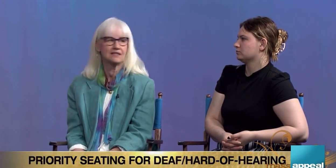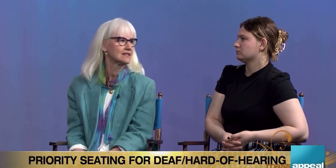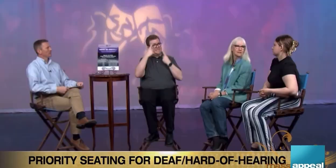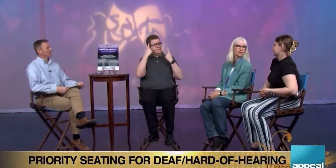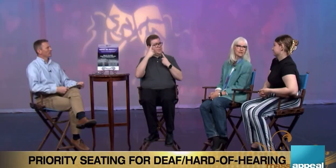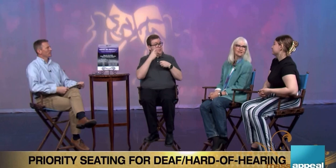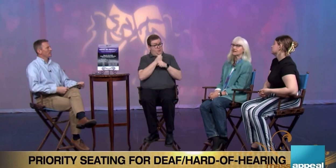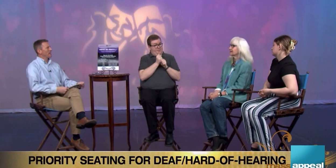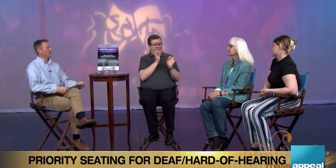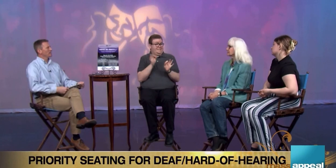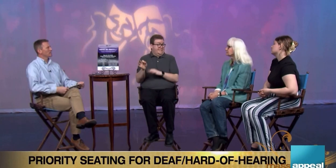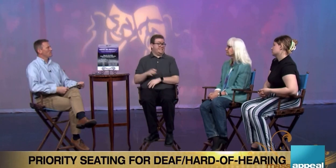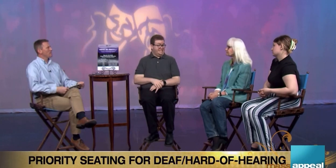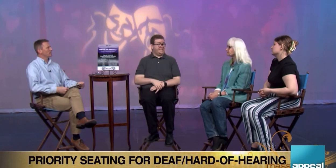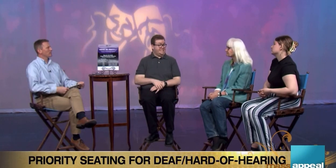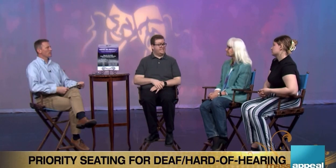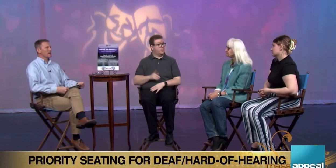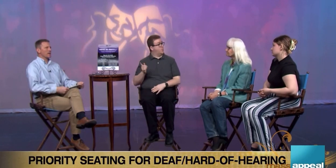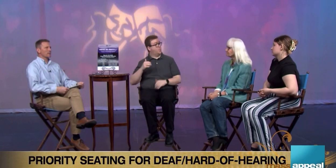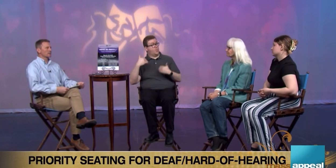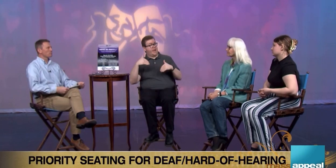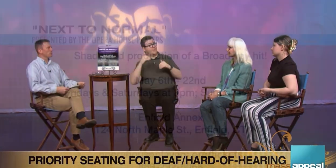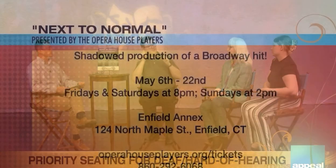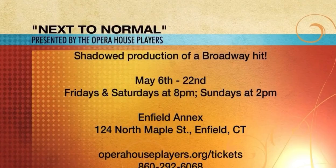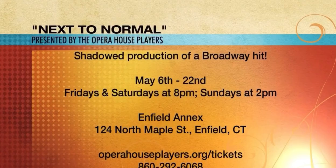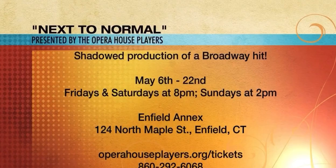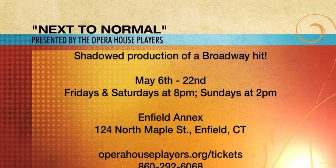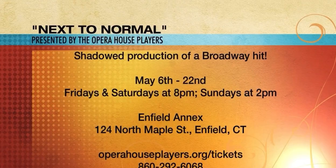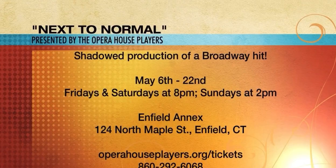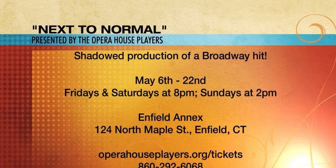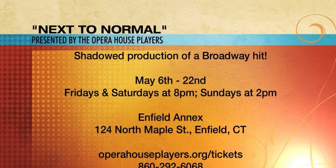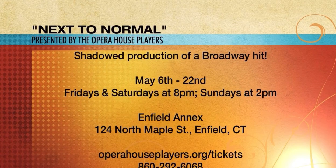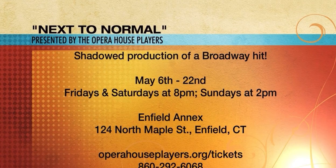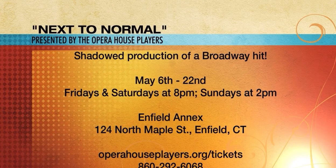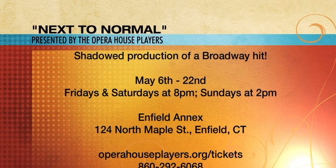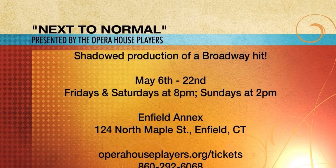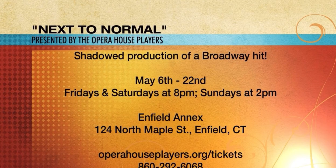decisions. That is amazing. Okay now the nuts and bolts of it, give me the dates, times, locations,